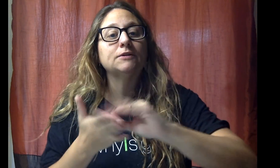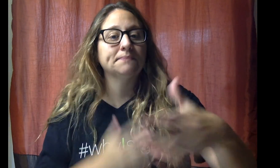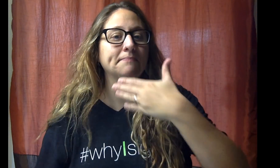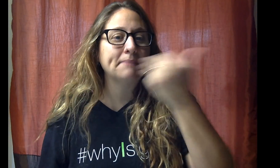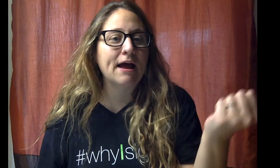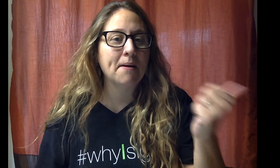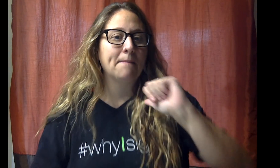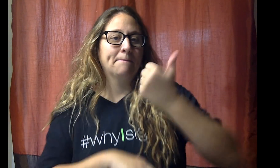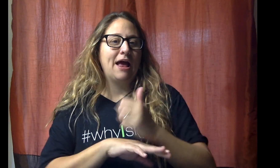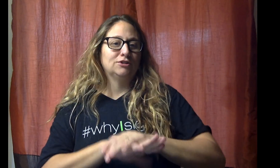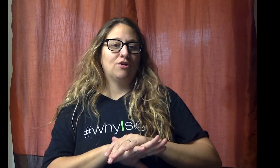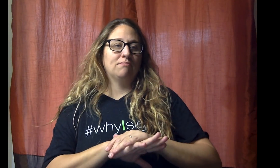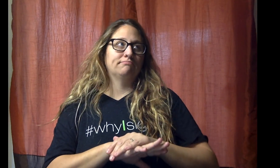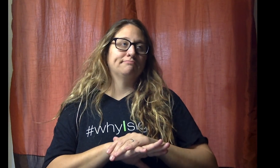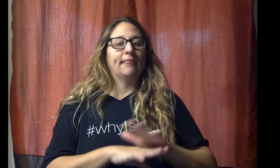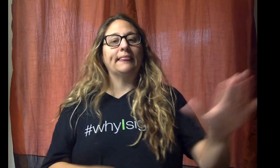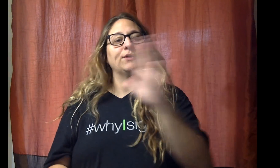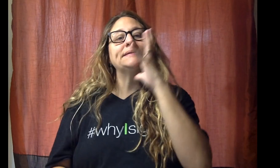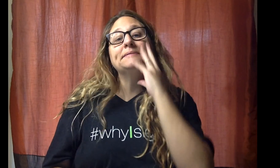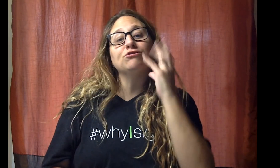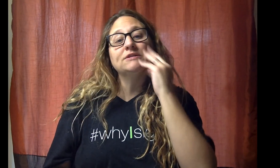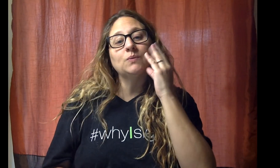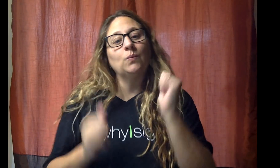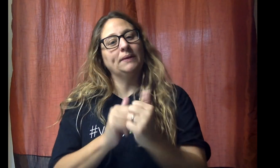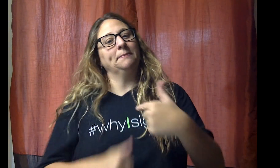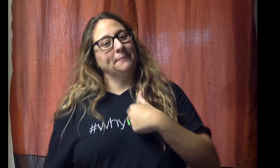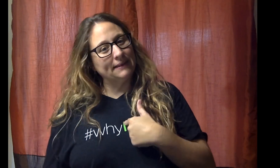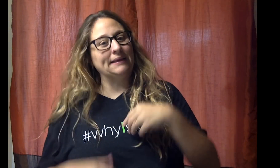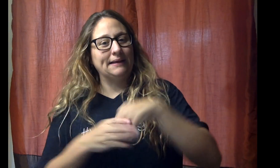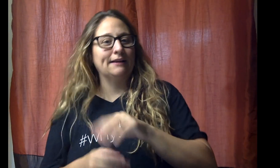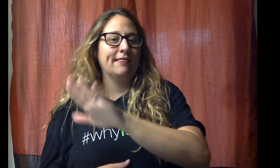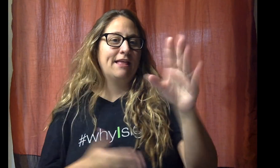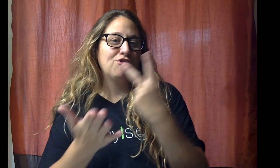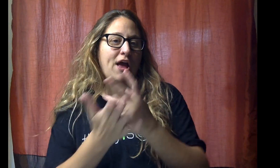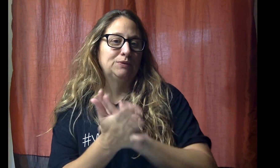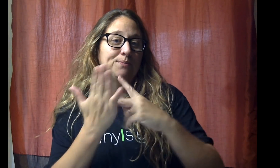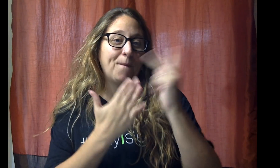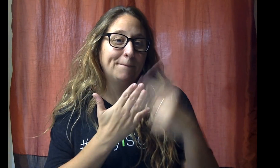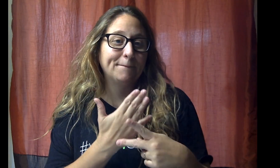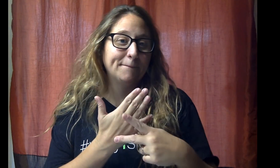with deaf students better after me based on their experiences with me in their graduate school program.